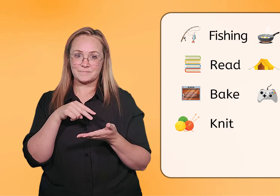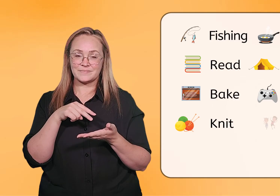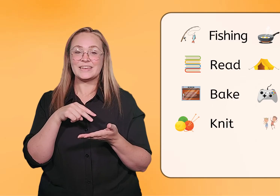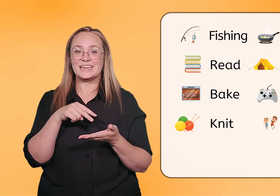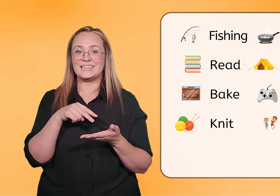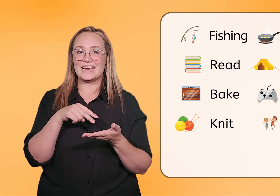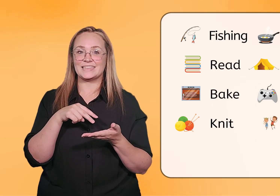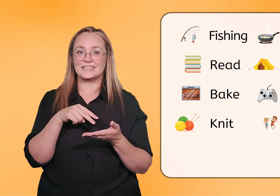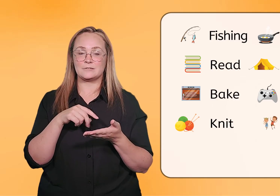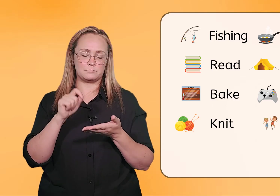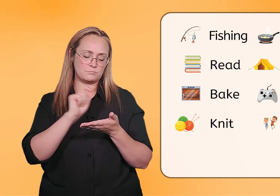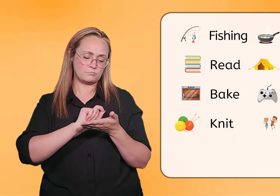Dance.